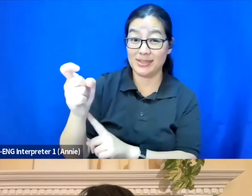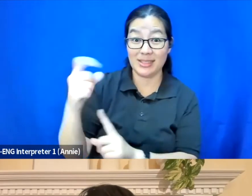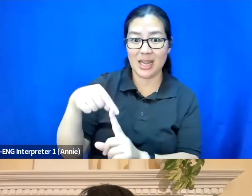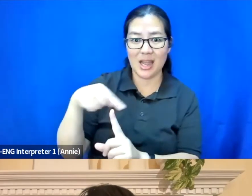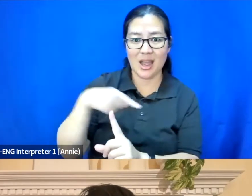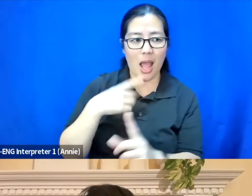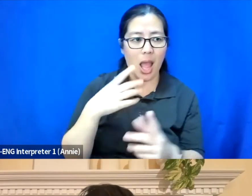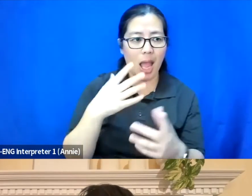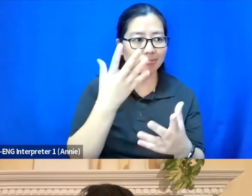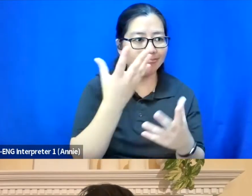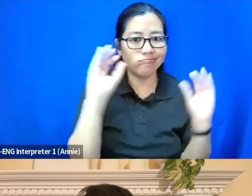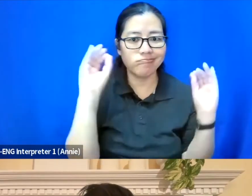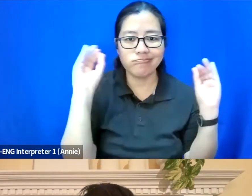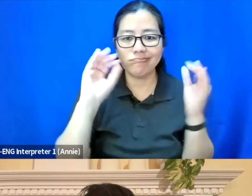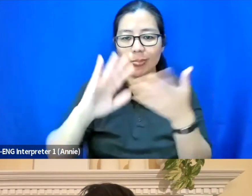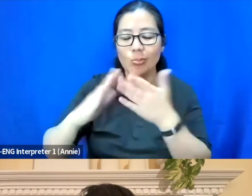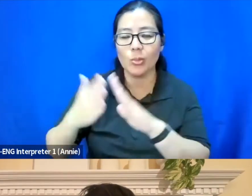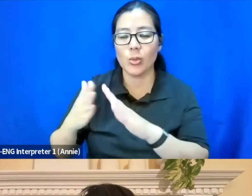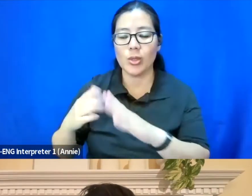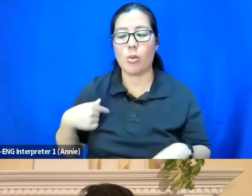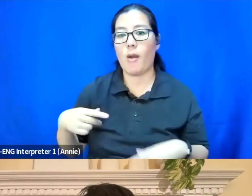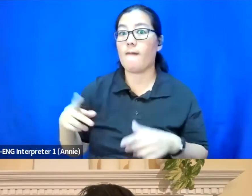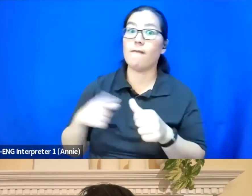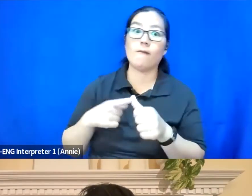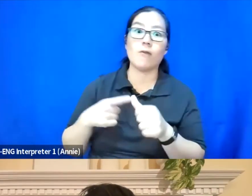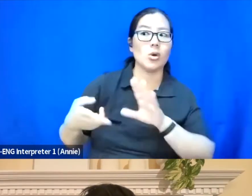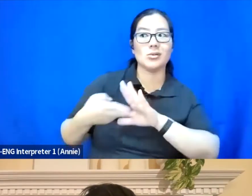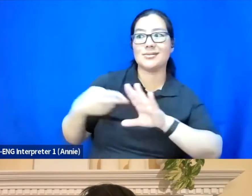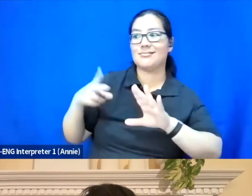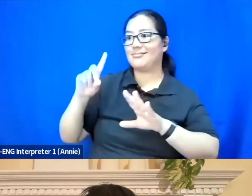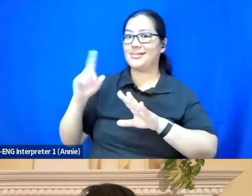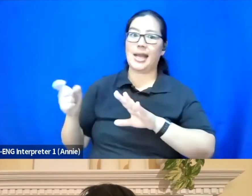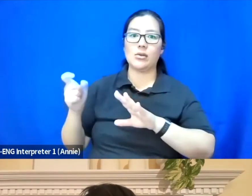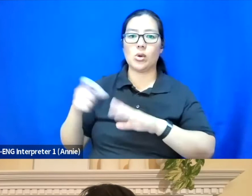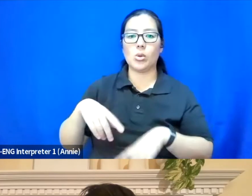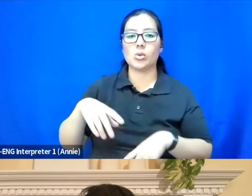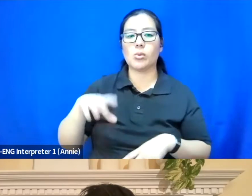in joining that community and, like, self-diagnosing themselves through my book,